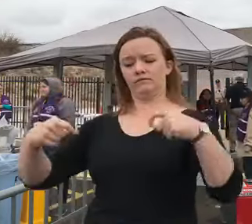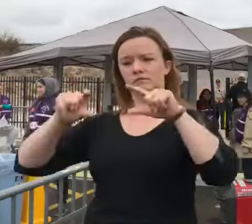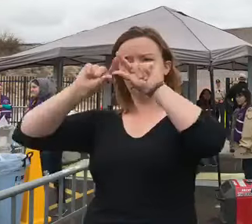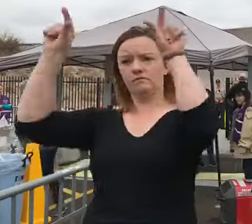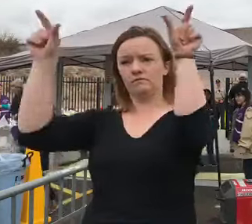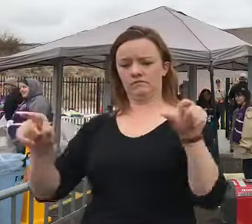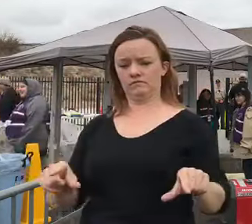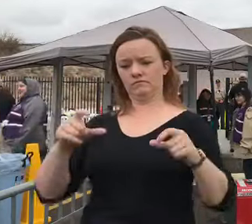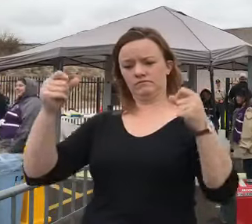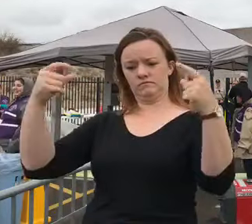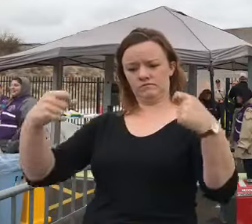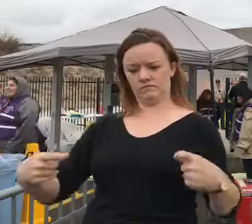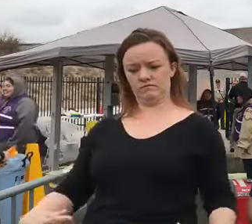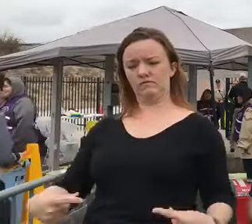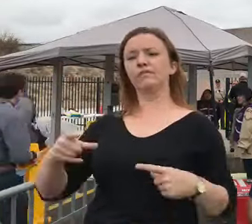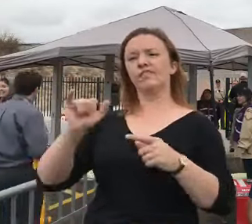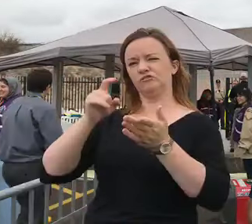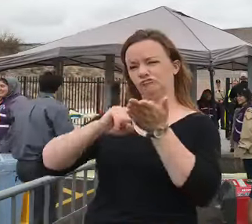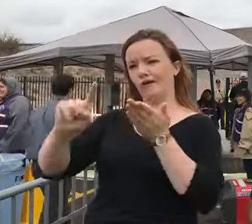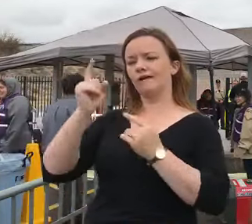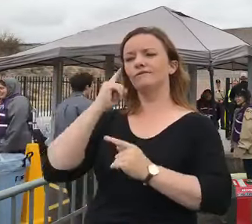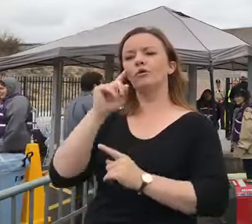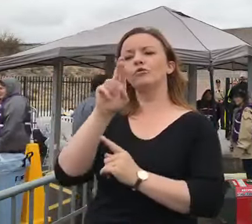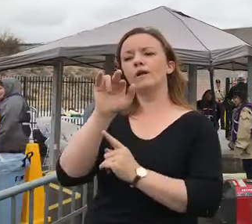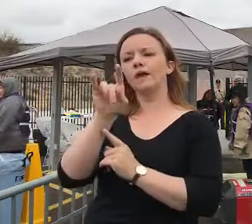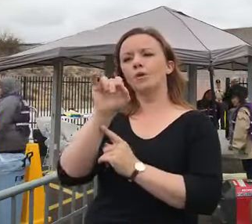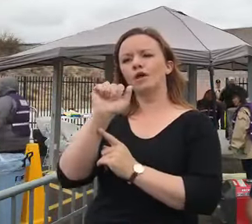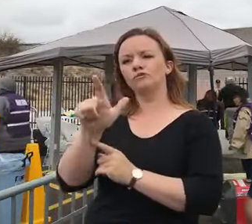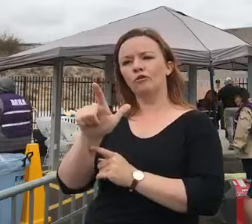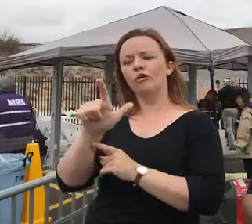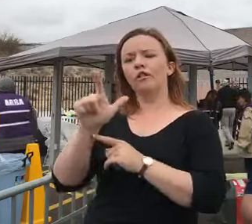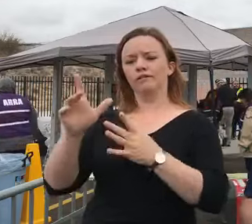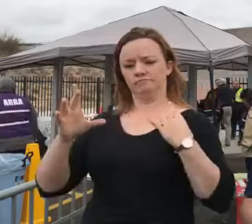Those are checking for Radio radiological contamination, and if they detect it